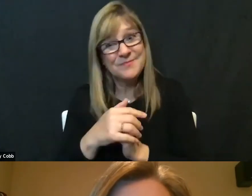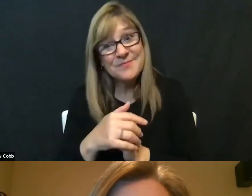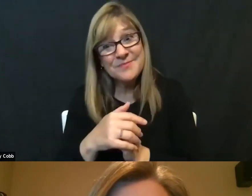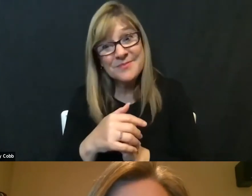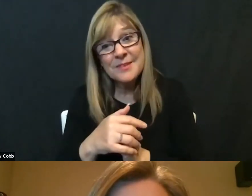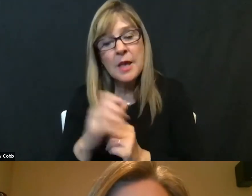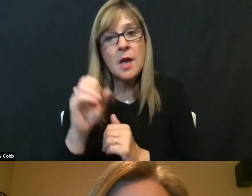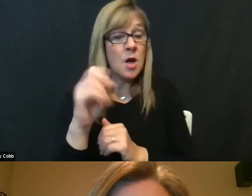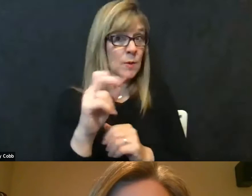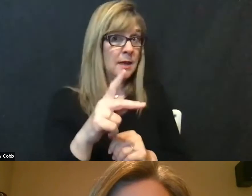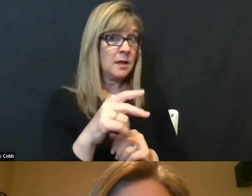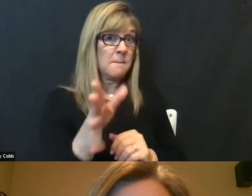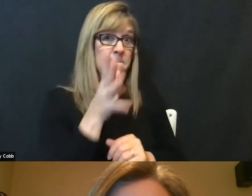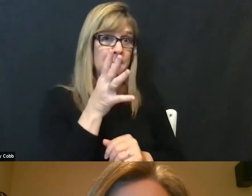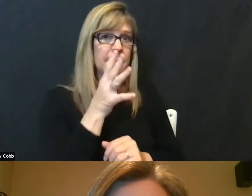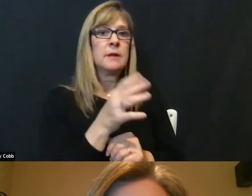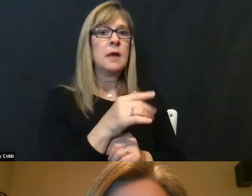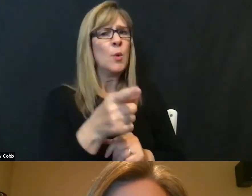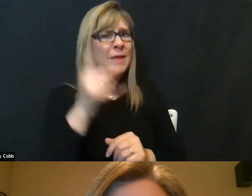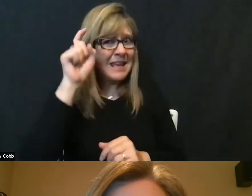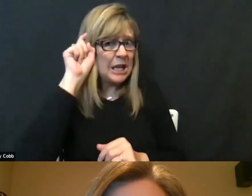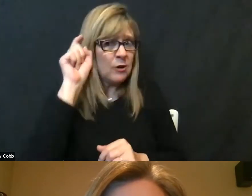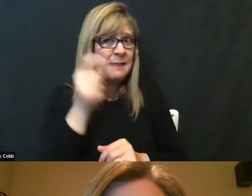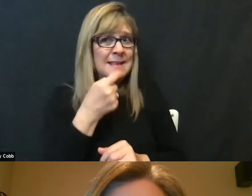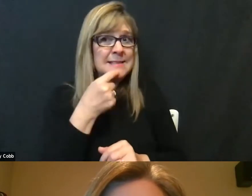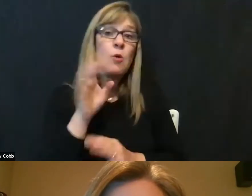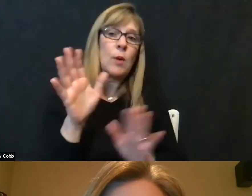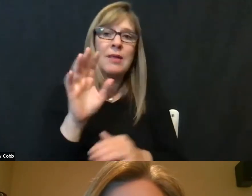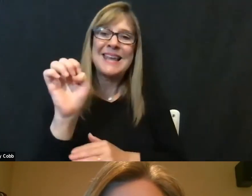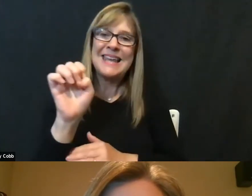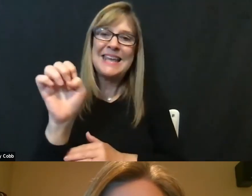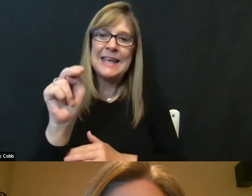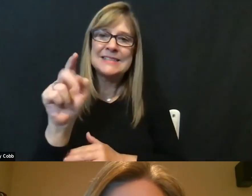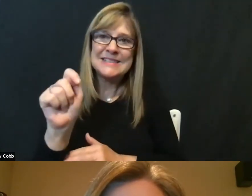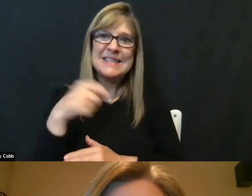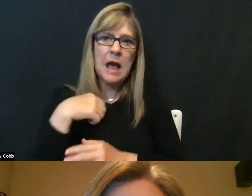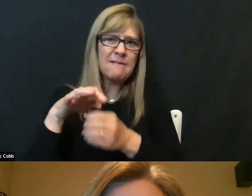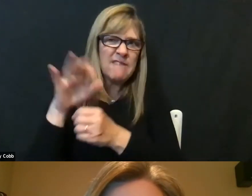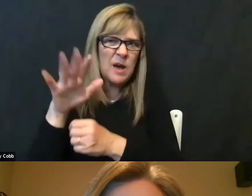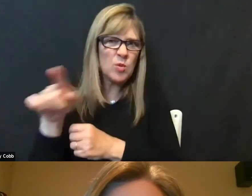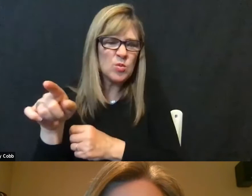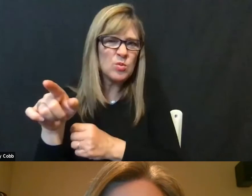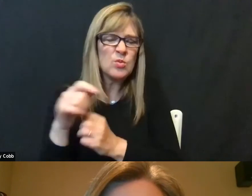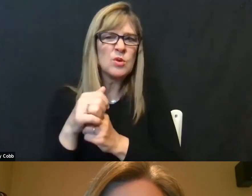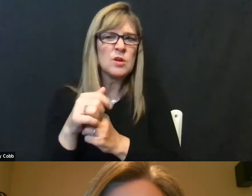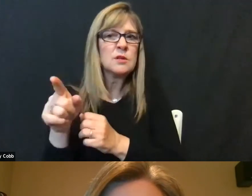As far as the hearing aid they said, well the ENT that I found, she's in Mansfield.